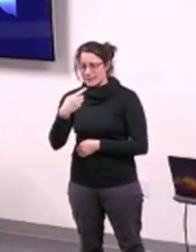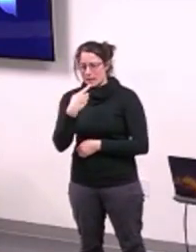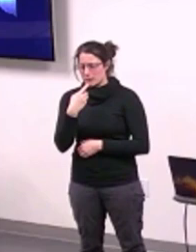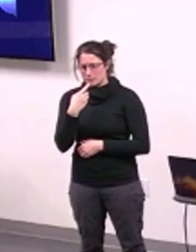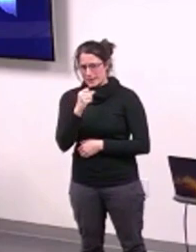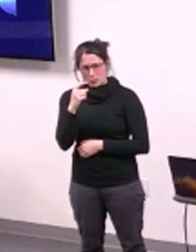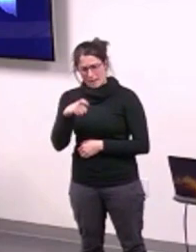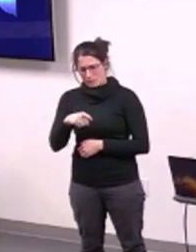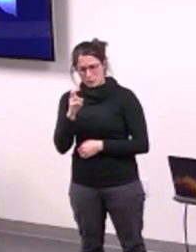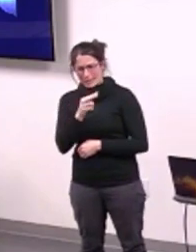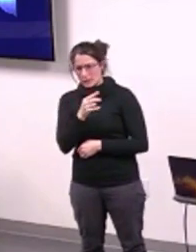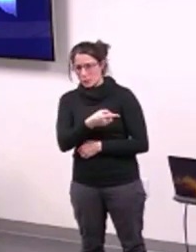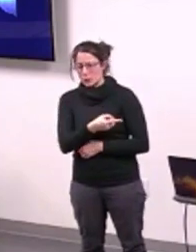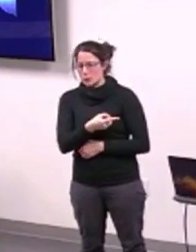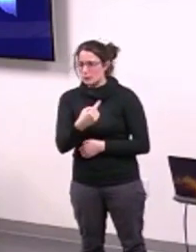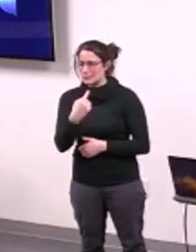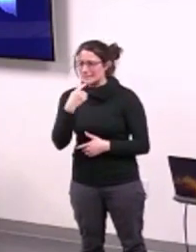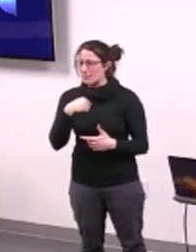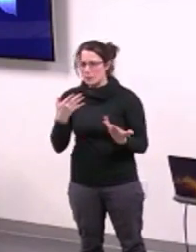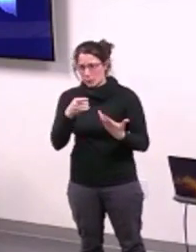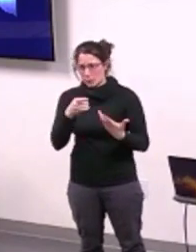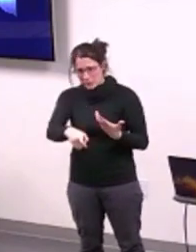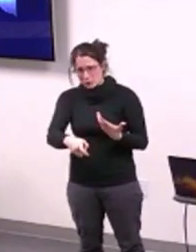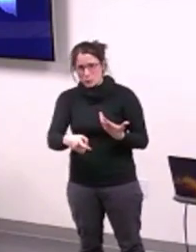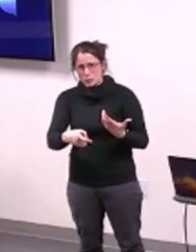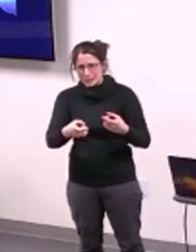Just tell me what you need to tell me. Give me my citation so I can go."